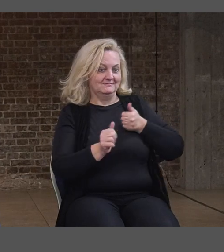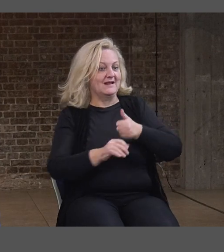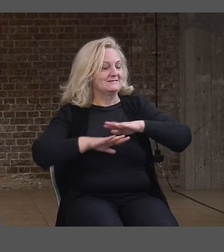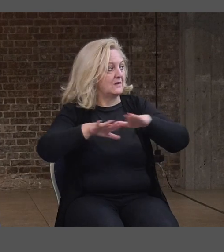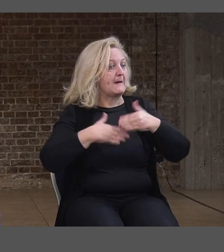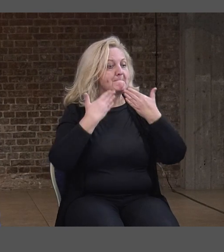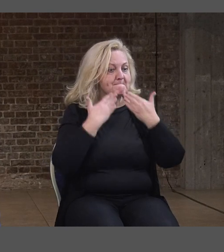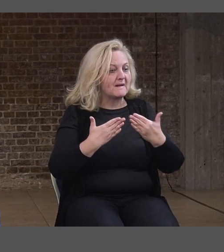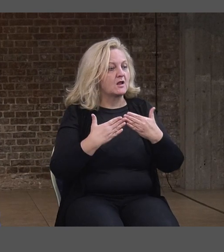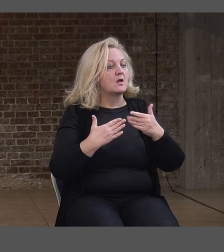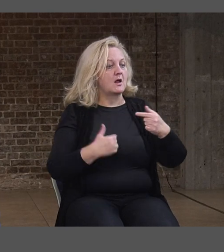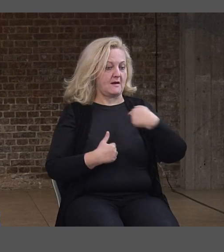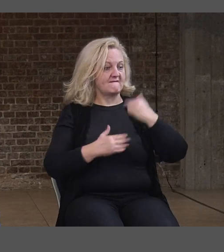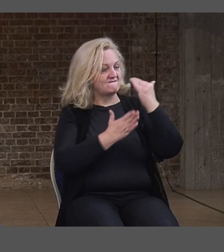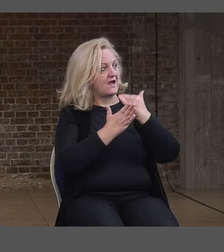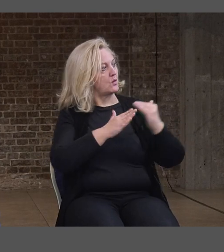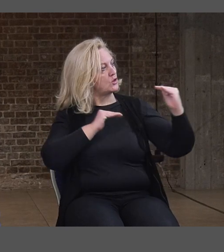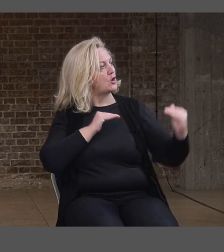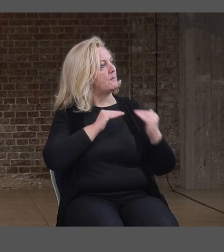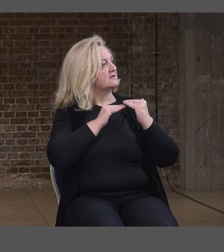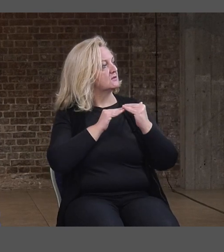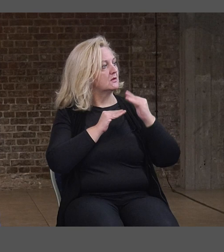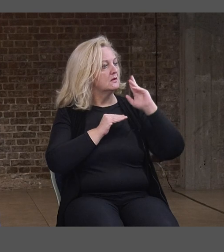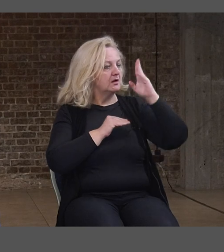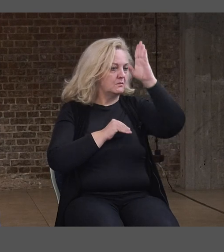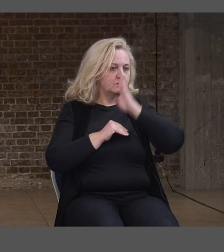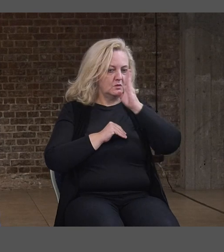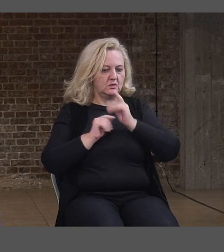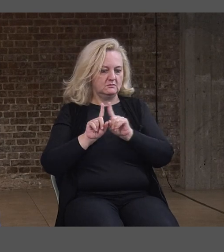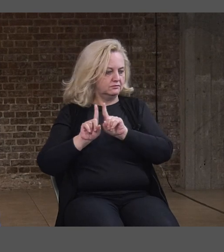it was thanks to that conditions were adjusted to me, there were hearing impaired girls and we had equal opportunities,